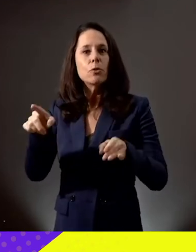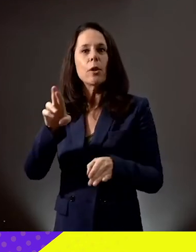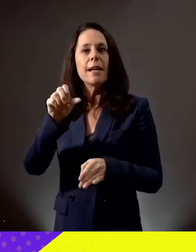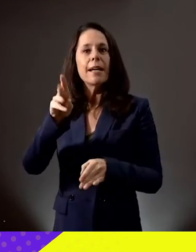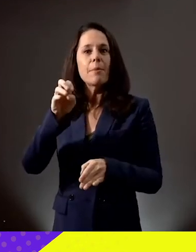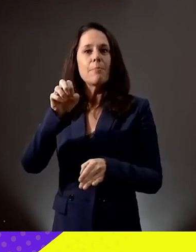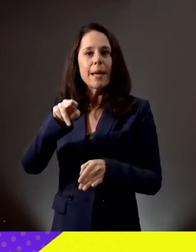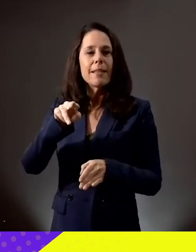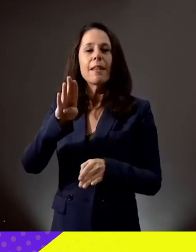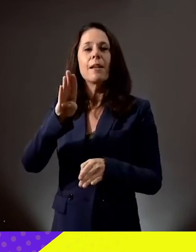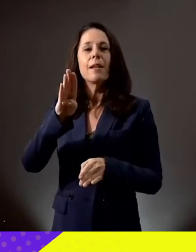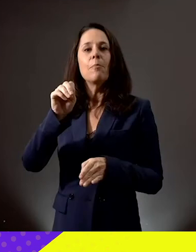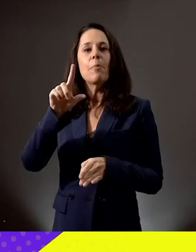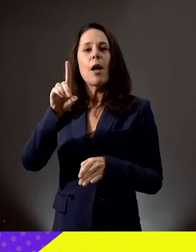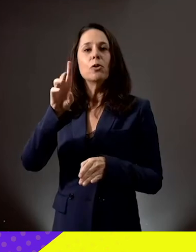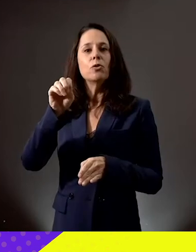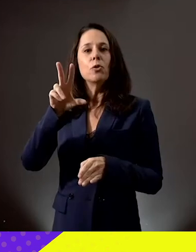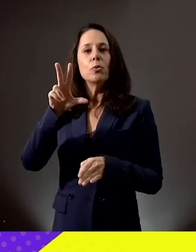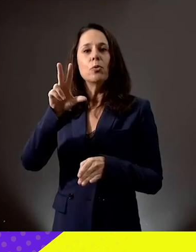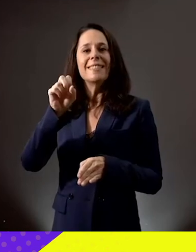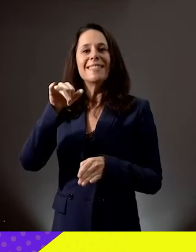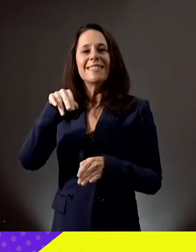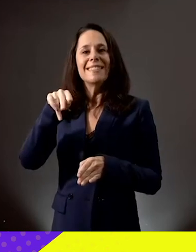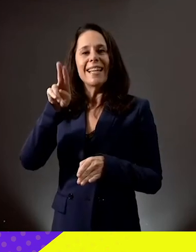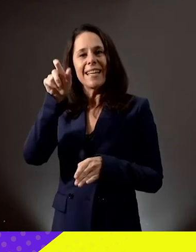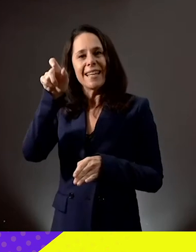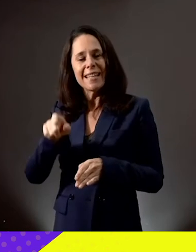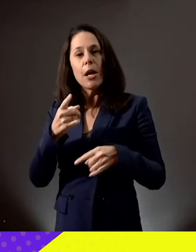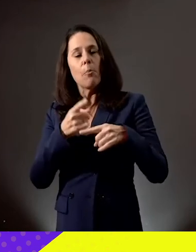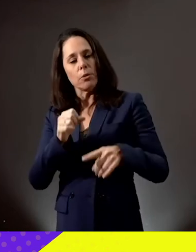And then we have a performance by singer-songwriter Shishani.